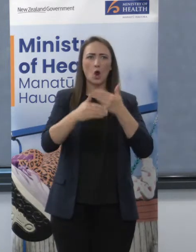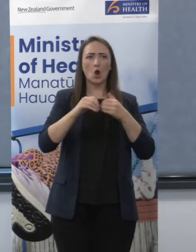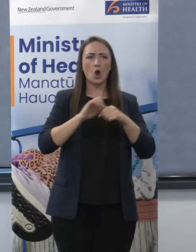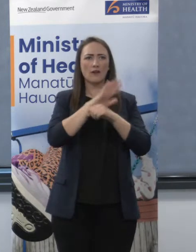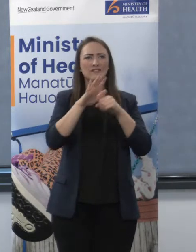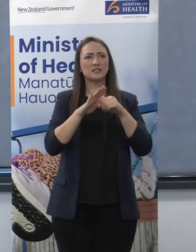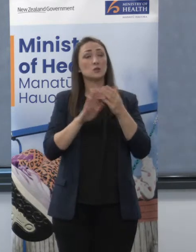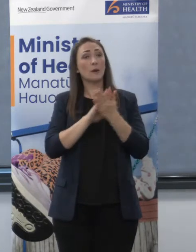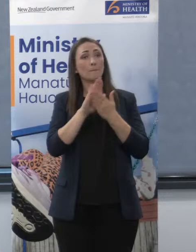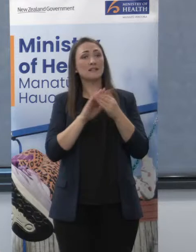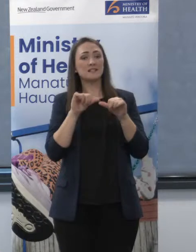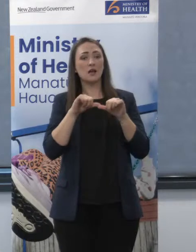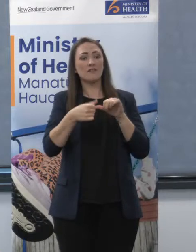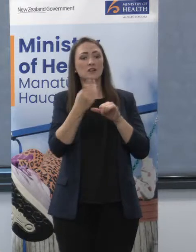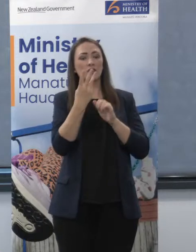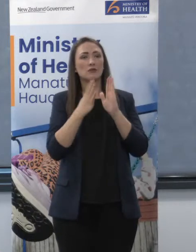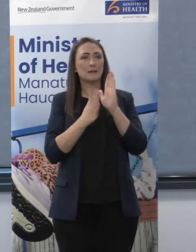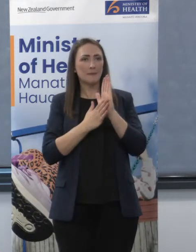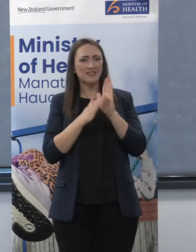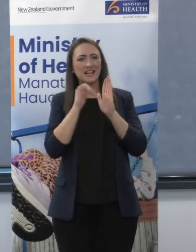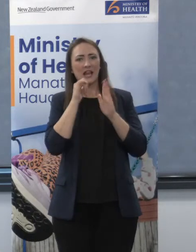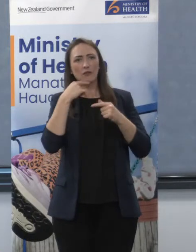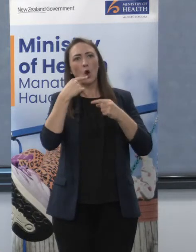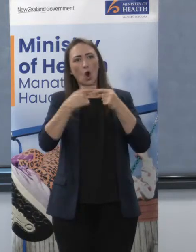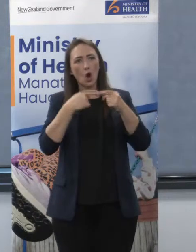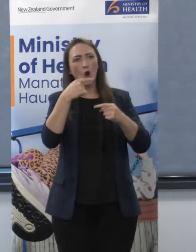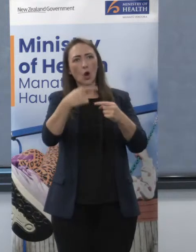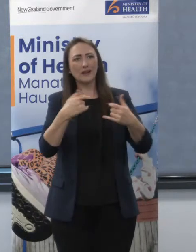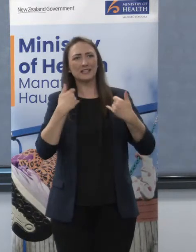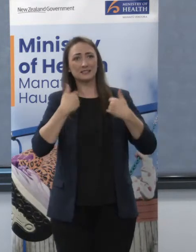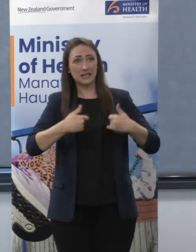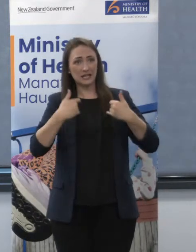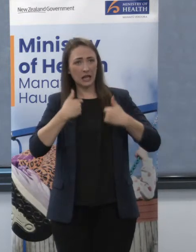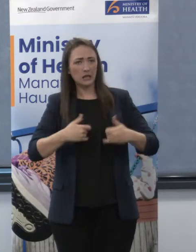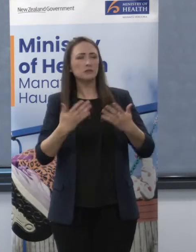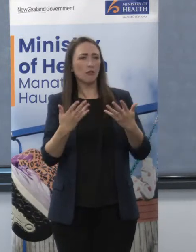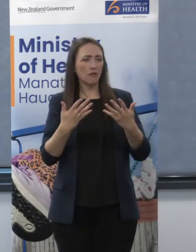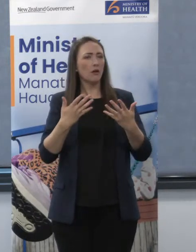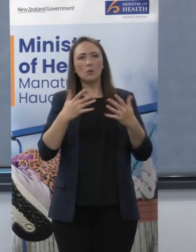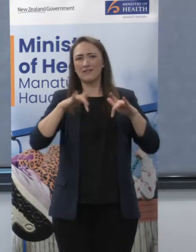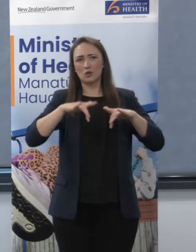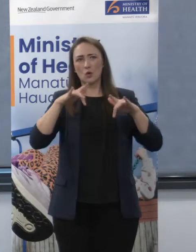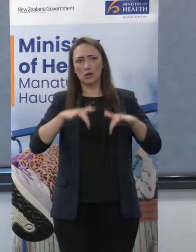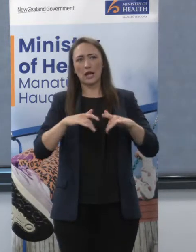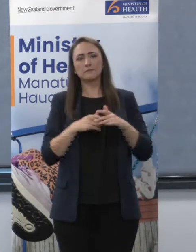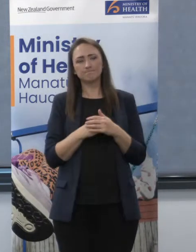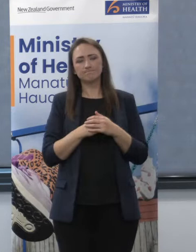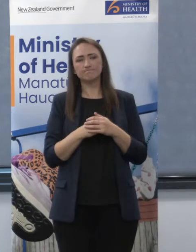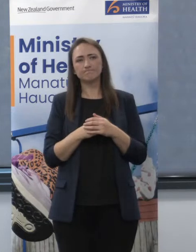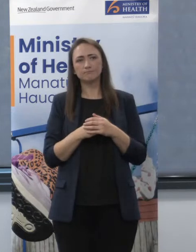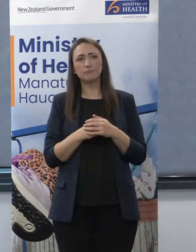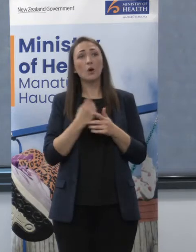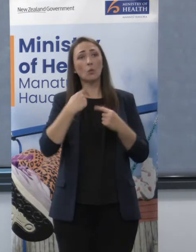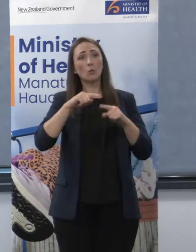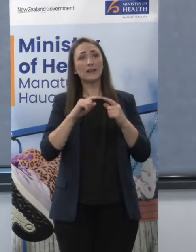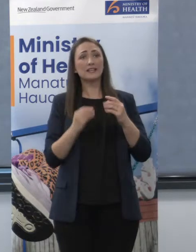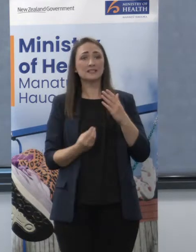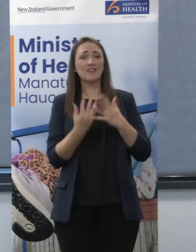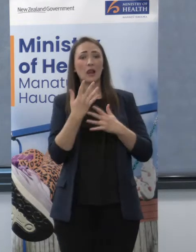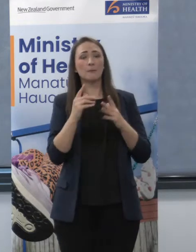people are experiencing